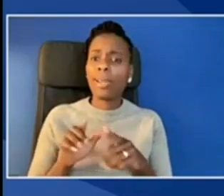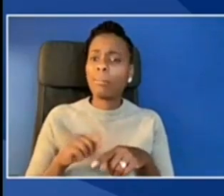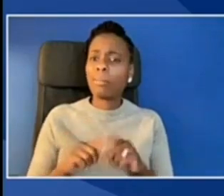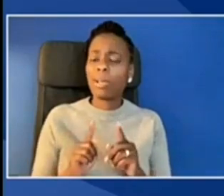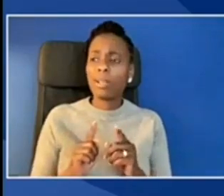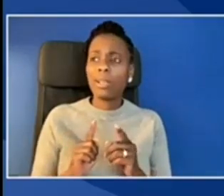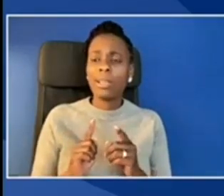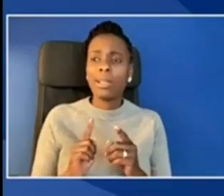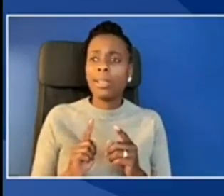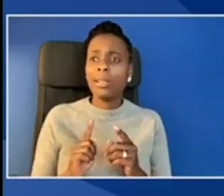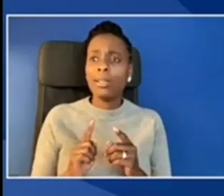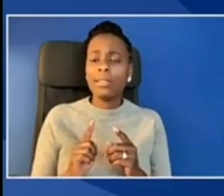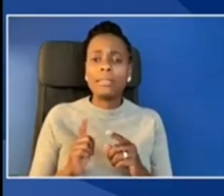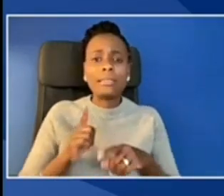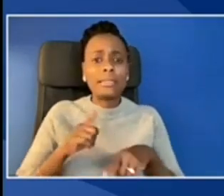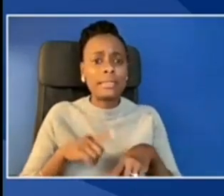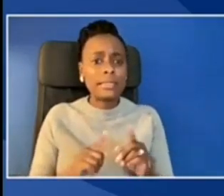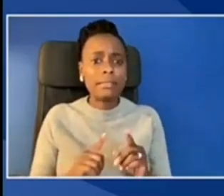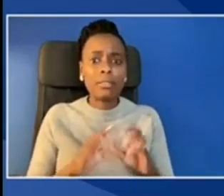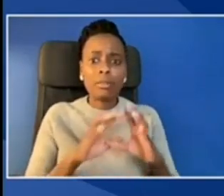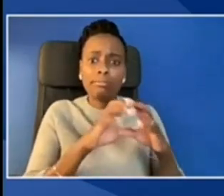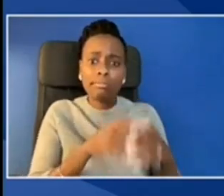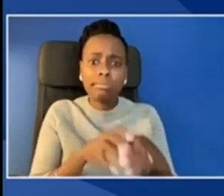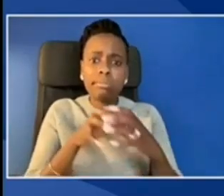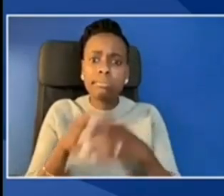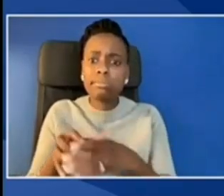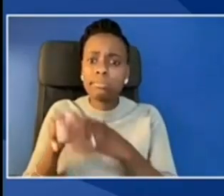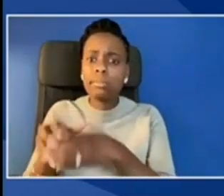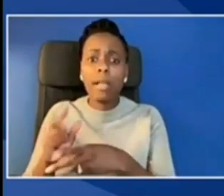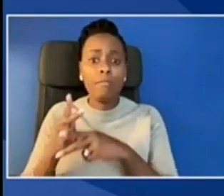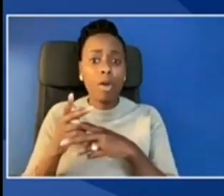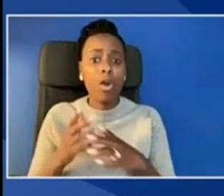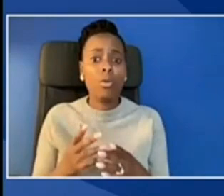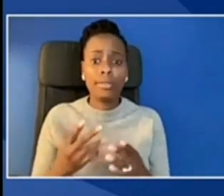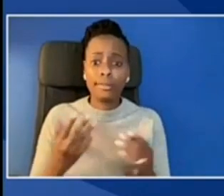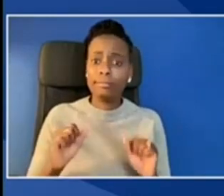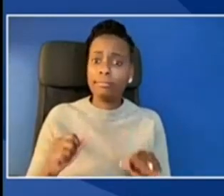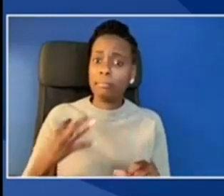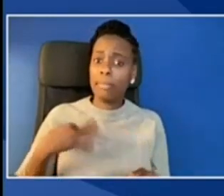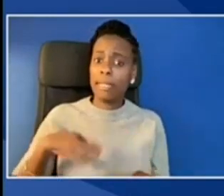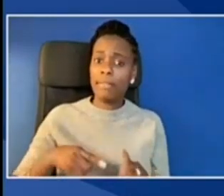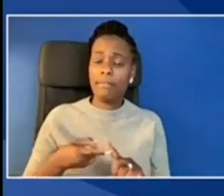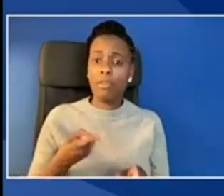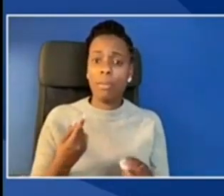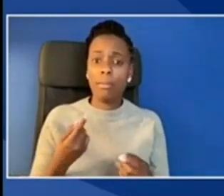different subsets of borrowers that can benefit from this relief. So we as a committee think are struggling